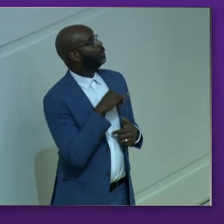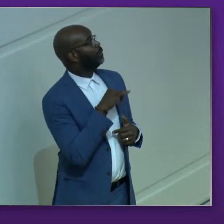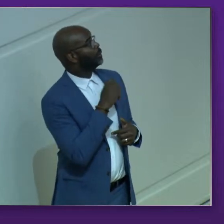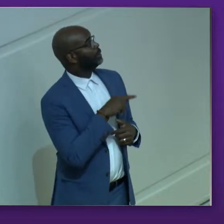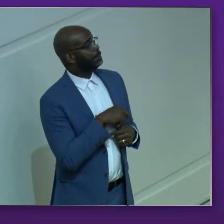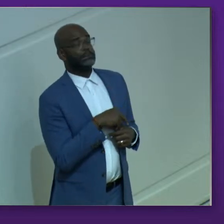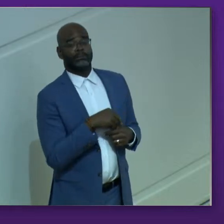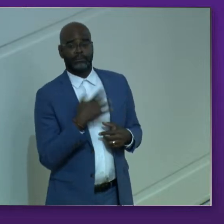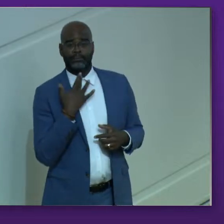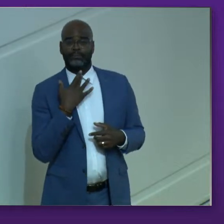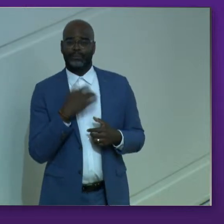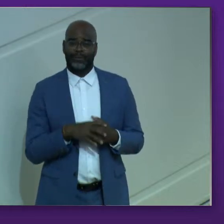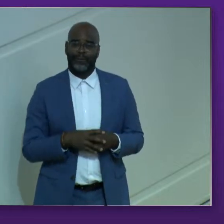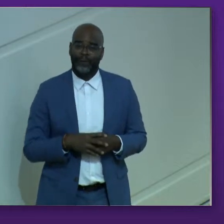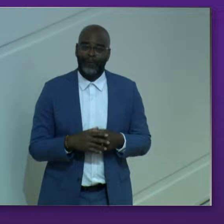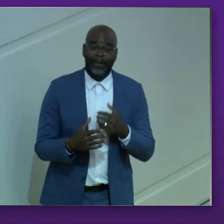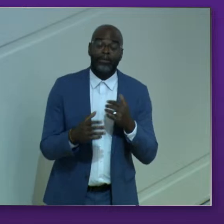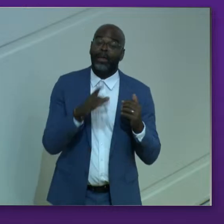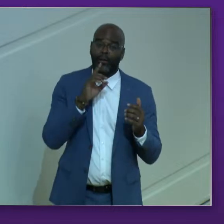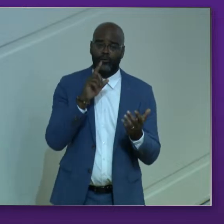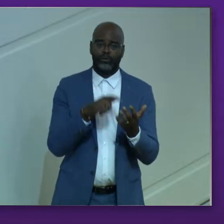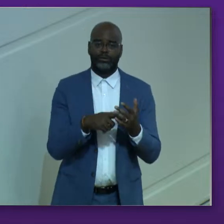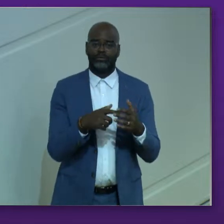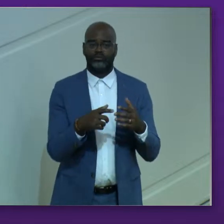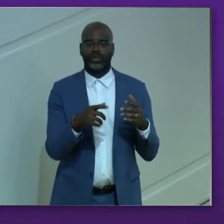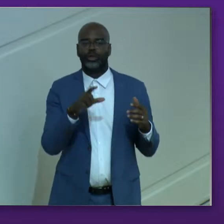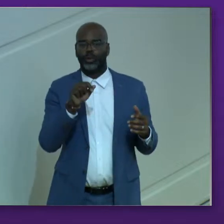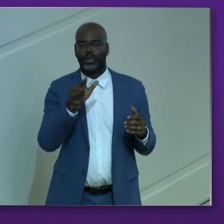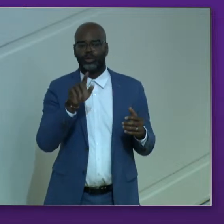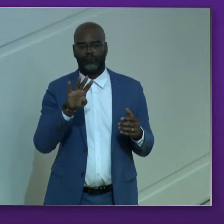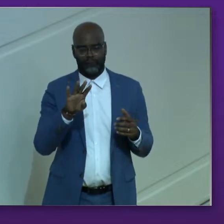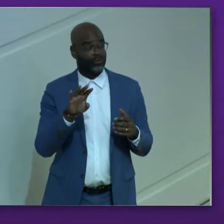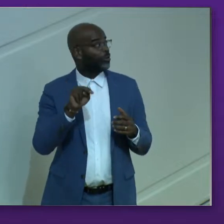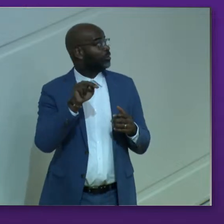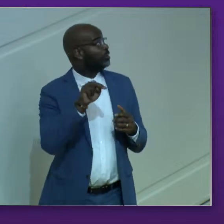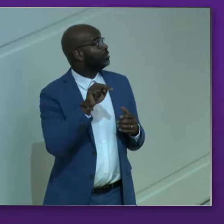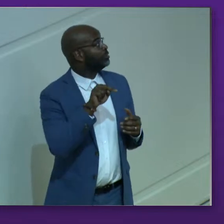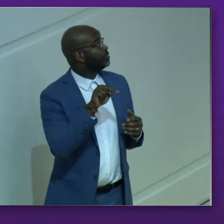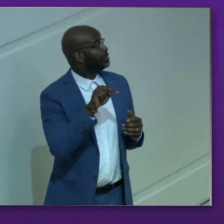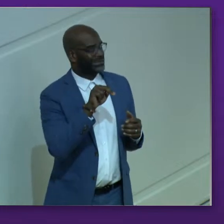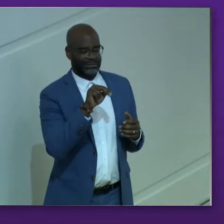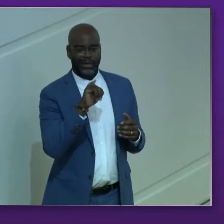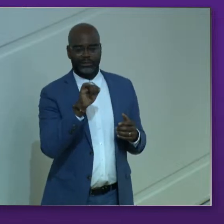PAST YEAR YOU ARE RECEIVING FOR RECOGNITION FOR YOUR COMPLIMENTS FROM NISOD.